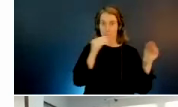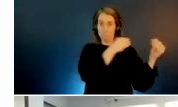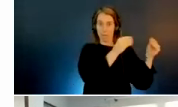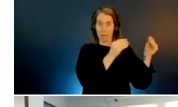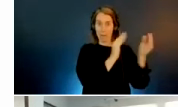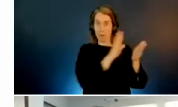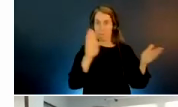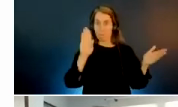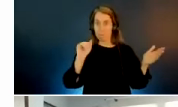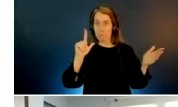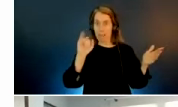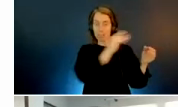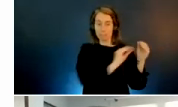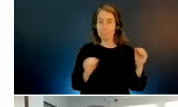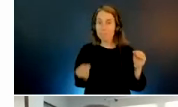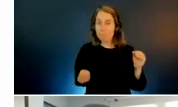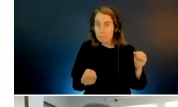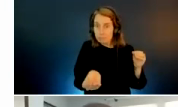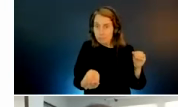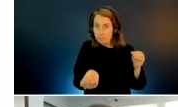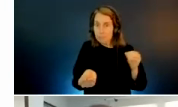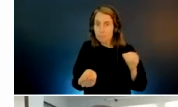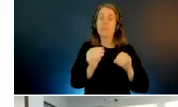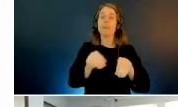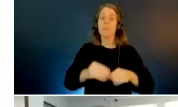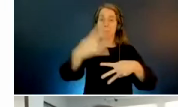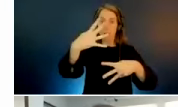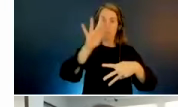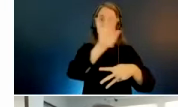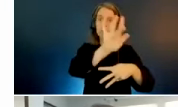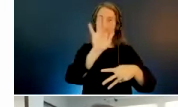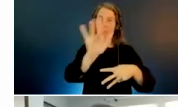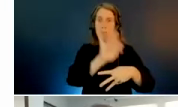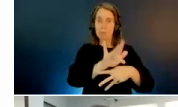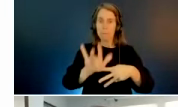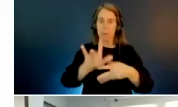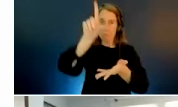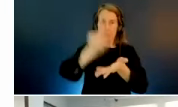so they have tons of those and that's what they'll bring out to you when you uh vote curbside so it's